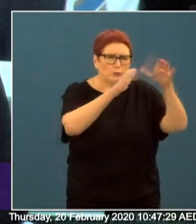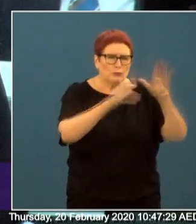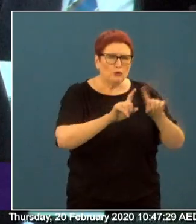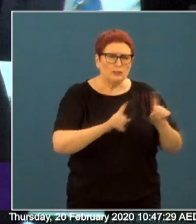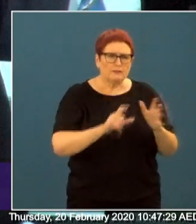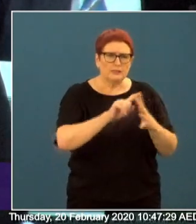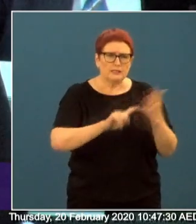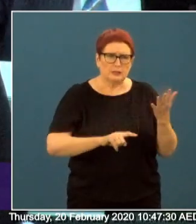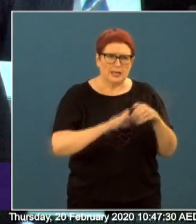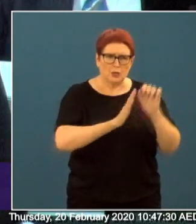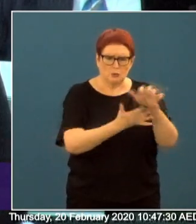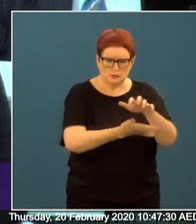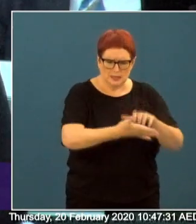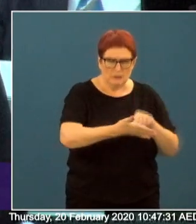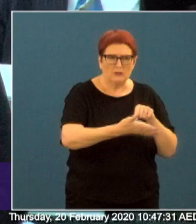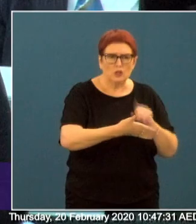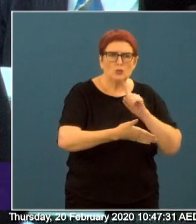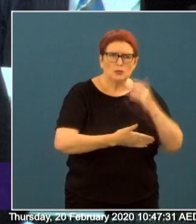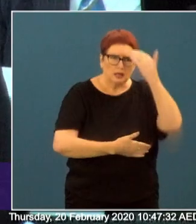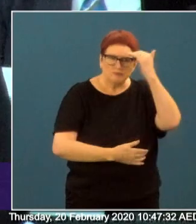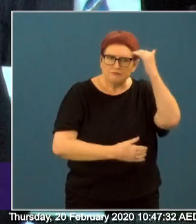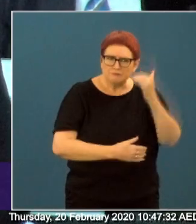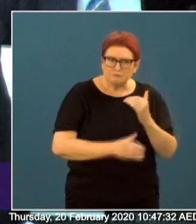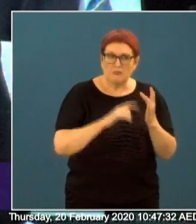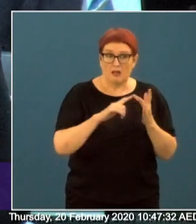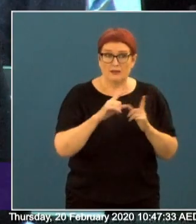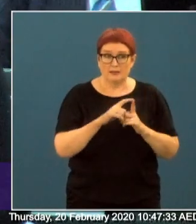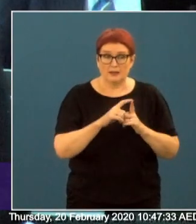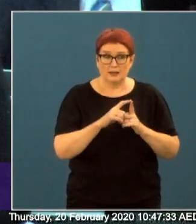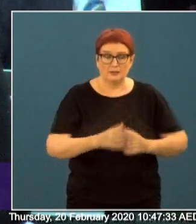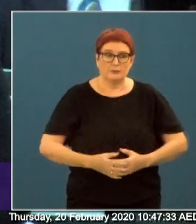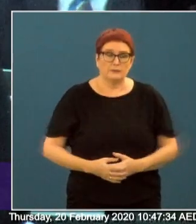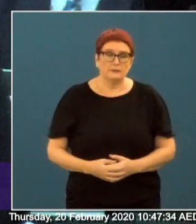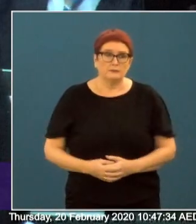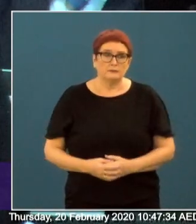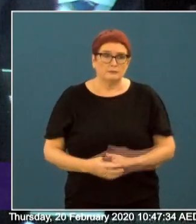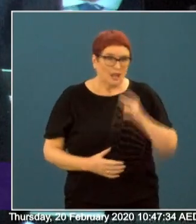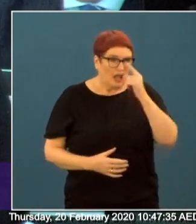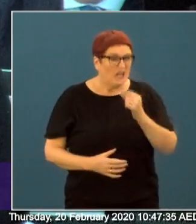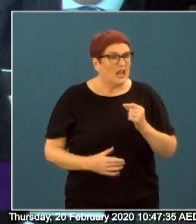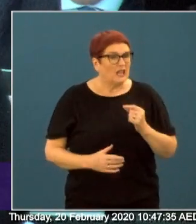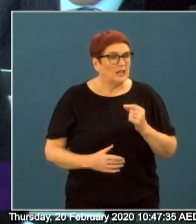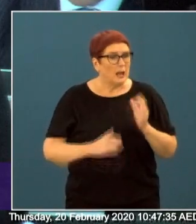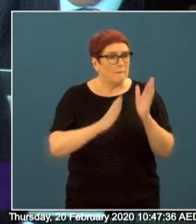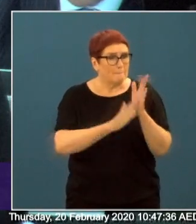you've said that intellectual disability can be classified as mild, moderate, severe and profound.